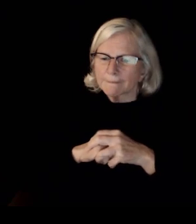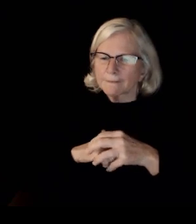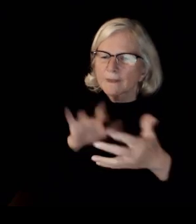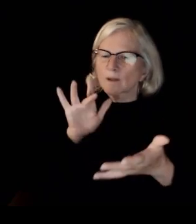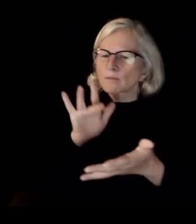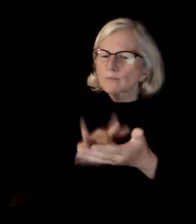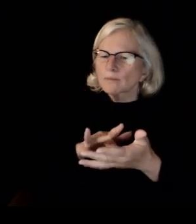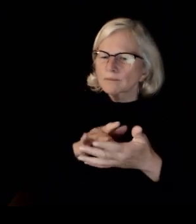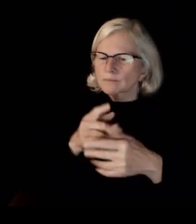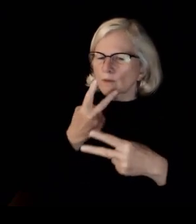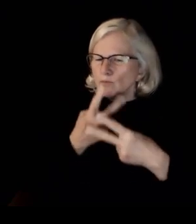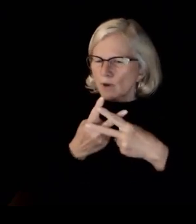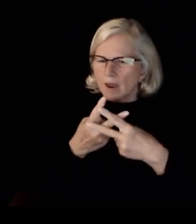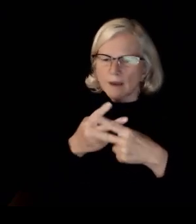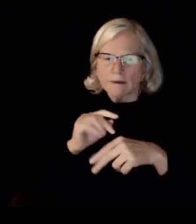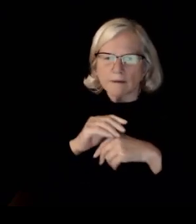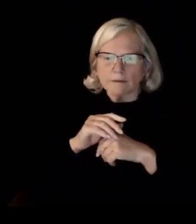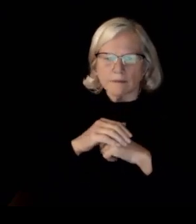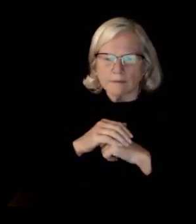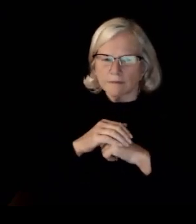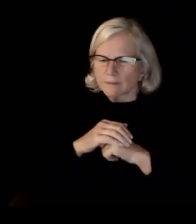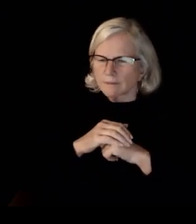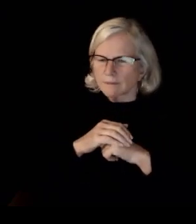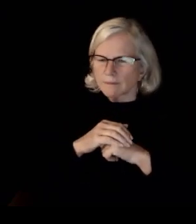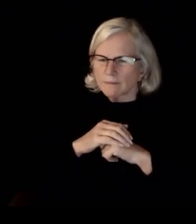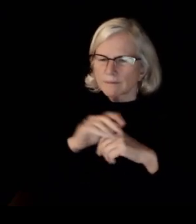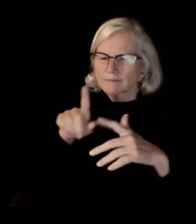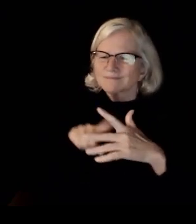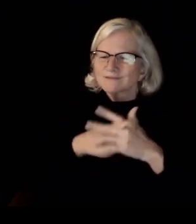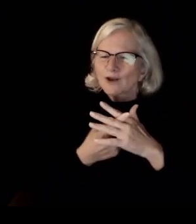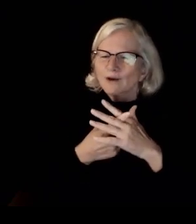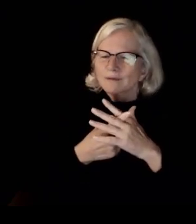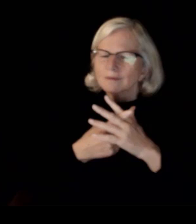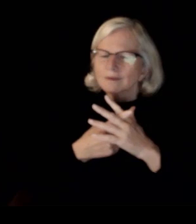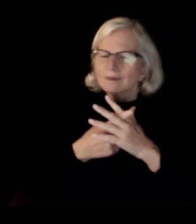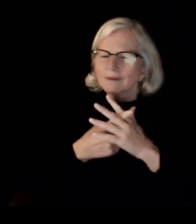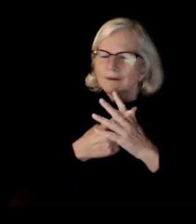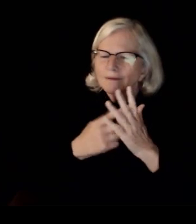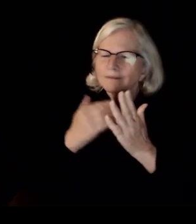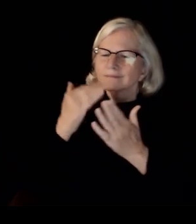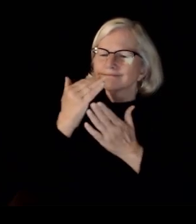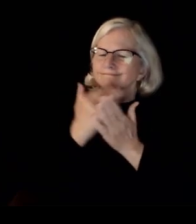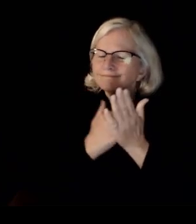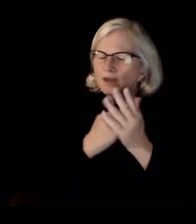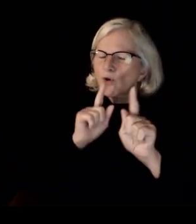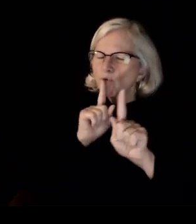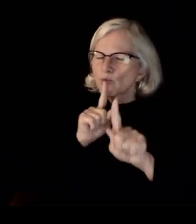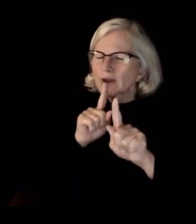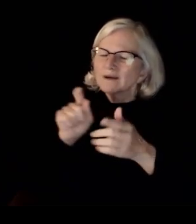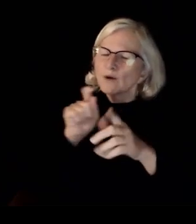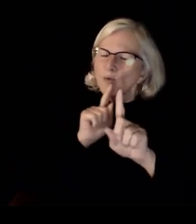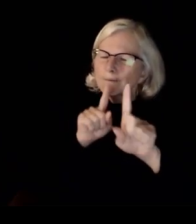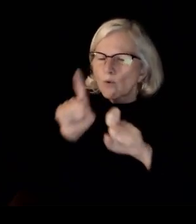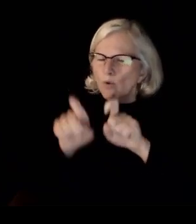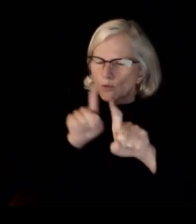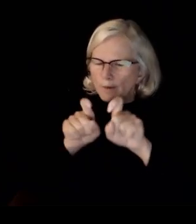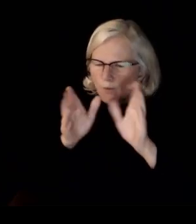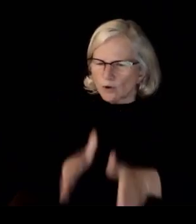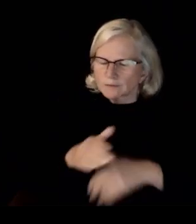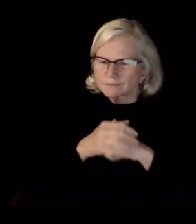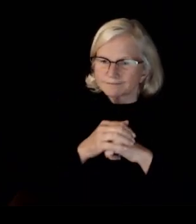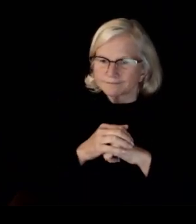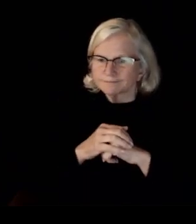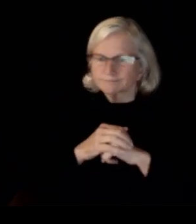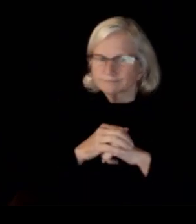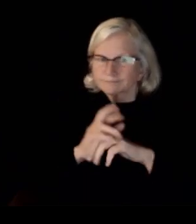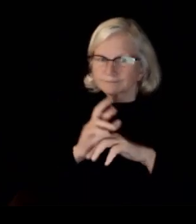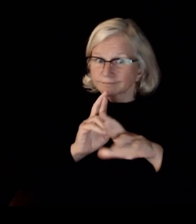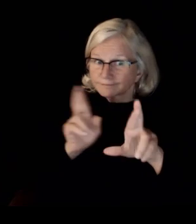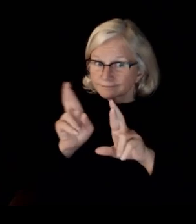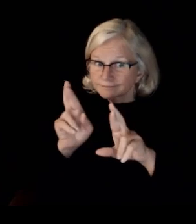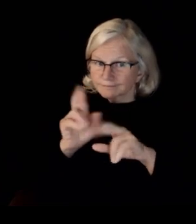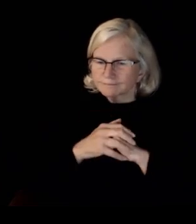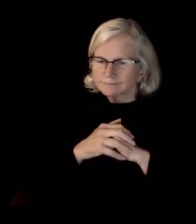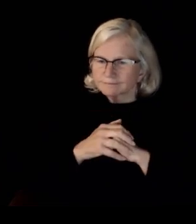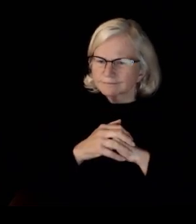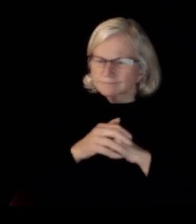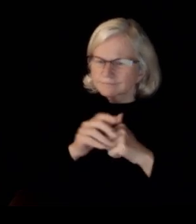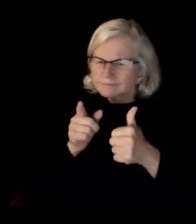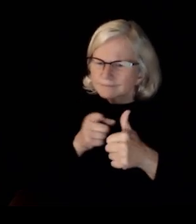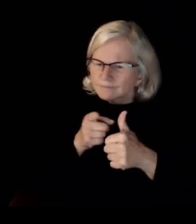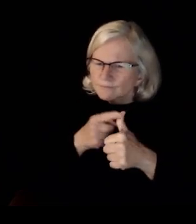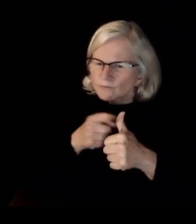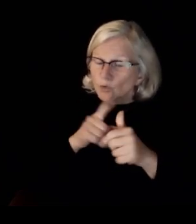compile the qa roster. And your first question comes from Jeremy Olsen with the Star Tribune.